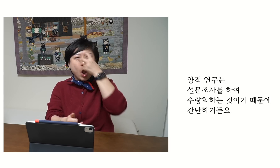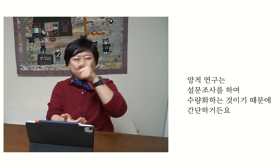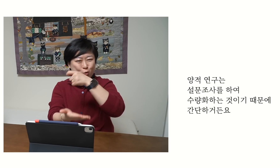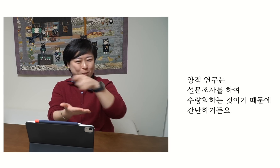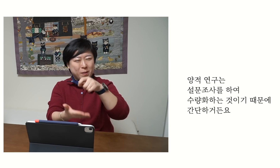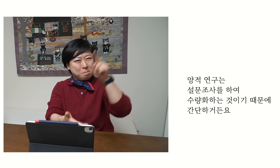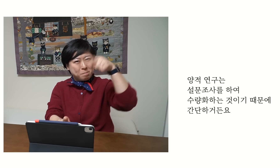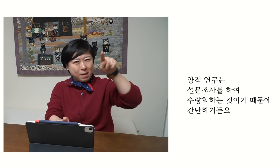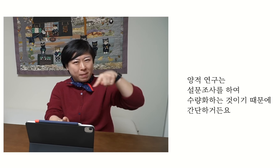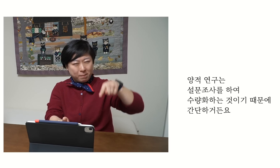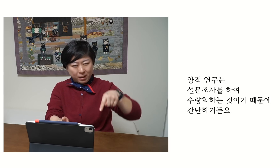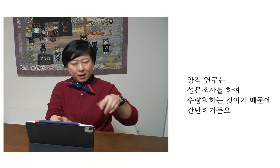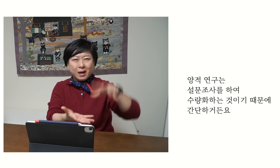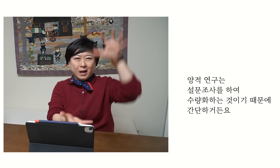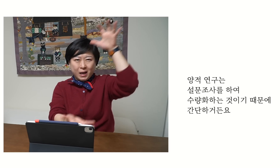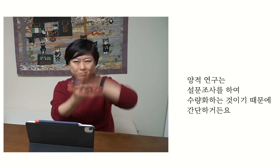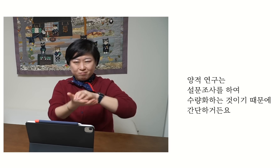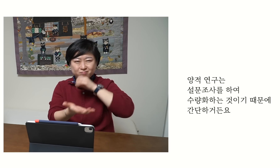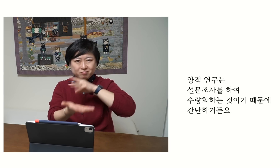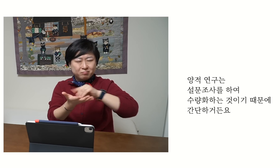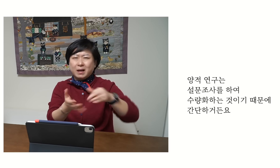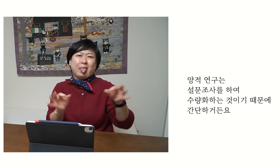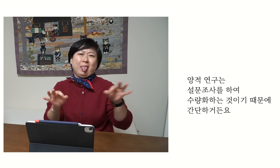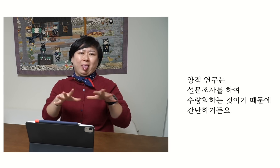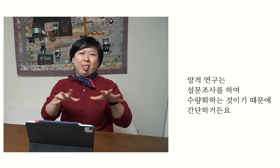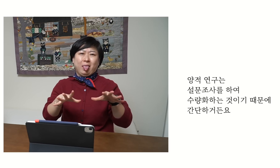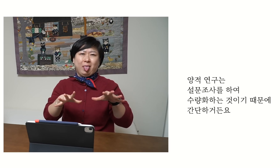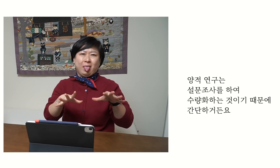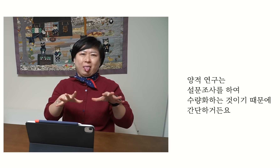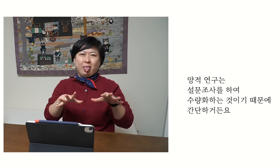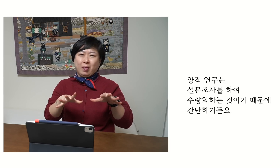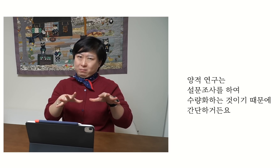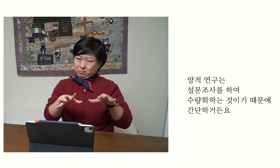It's simple because it's a quantification by taking a survey.